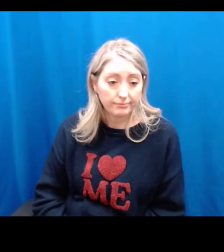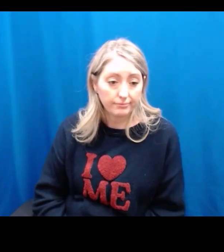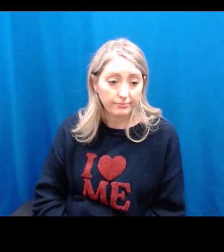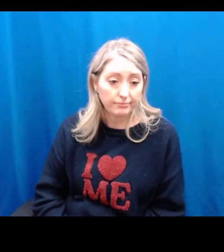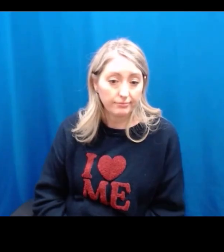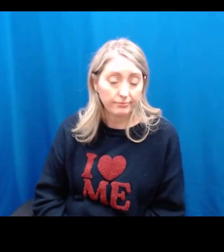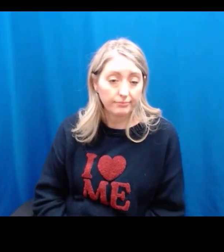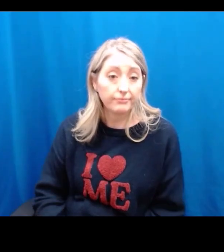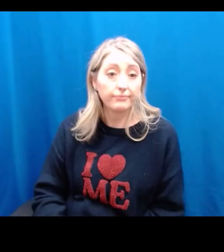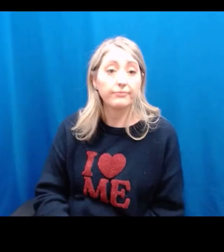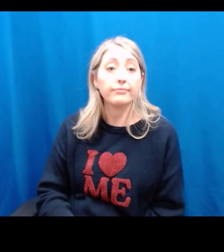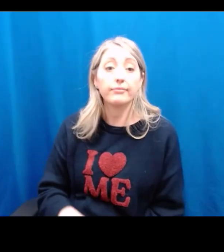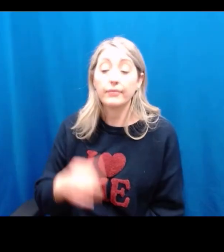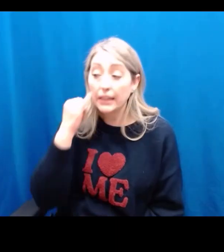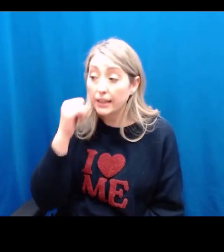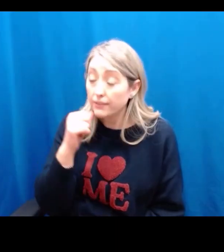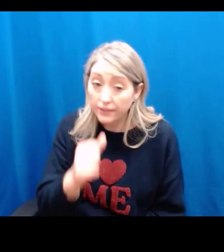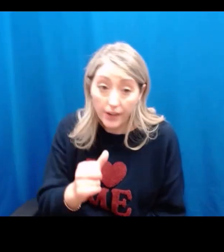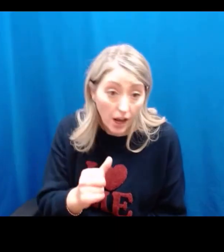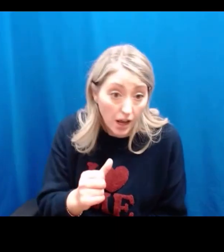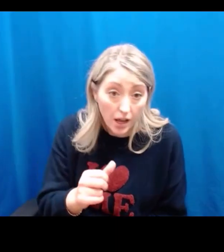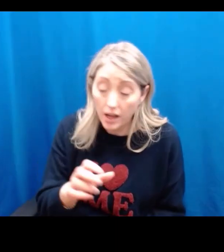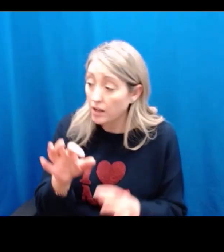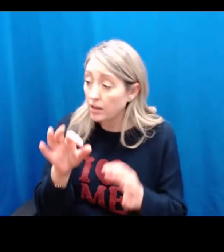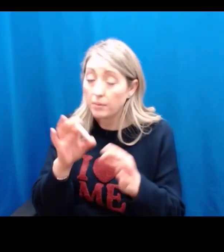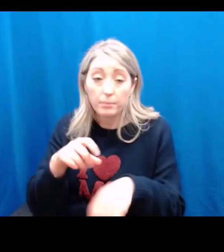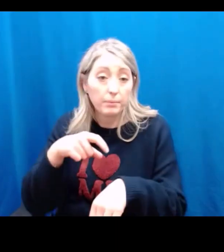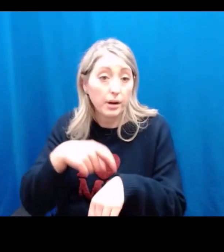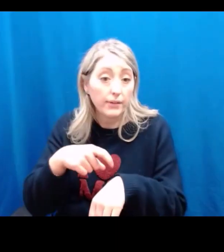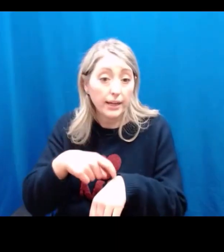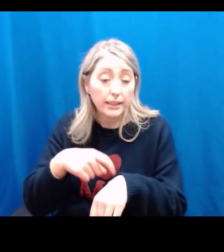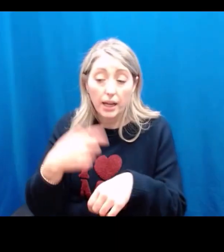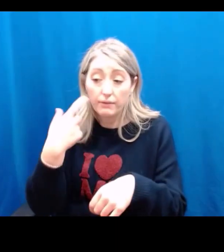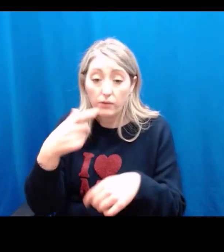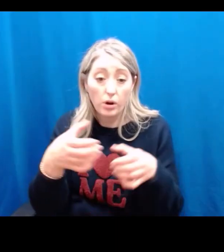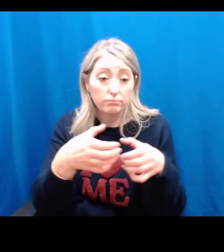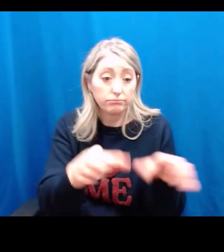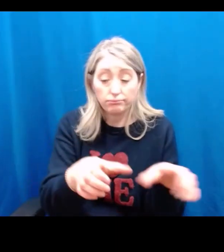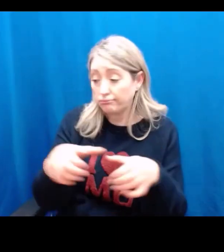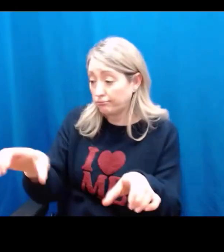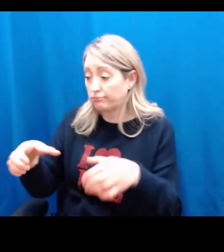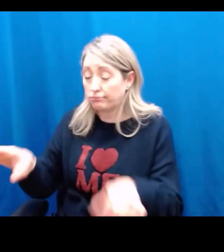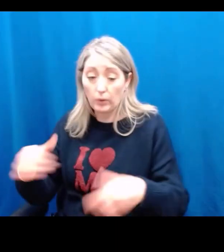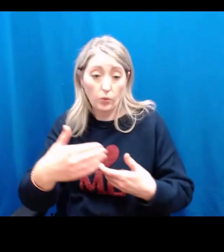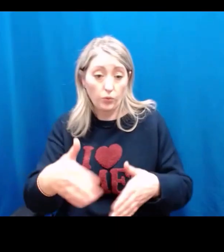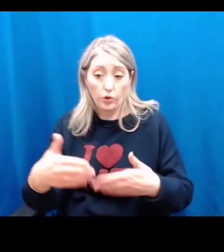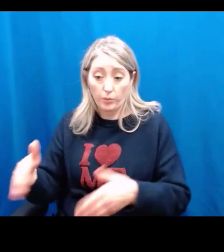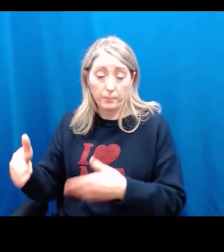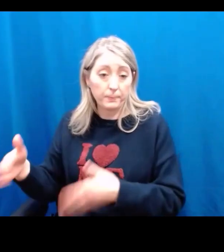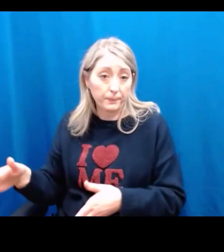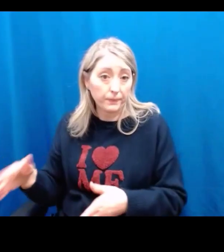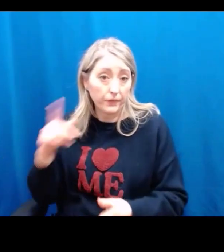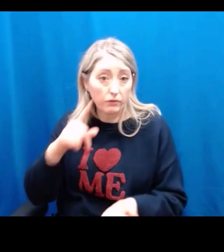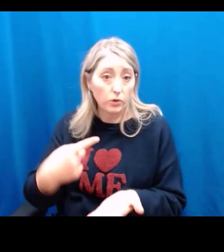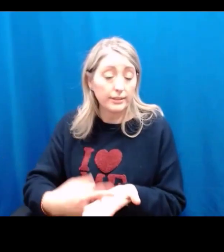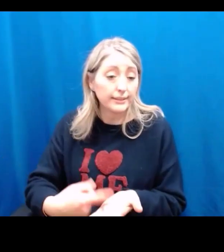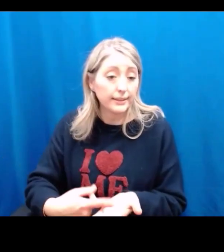It If not, it might be a perfect time to move out into our breakout rooms. So hub members, you should have already been